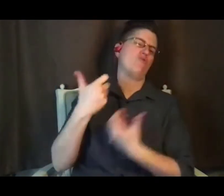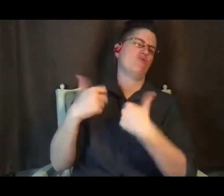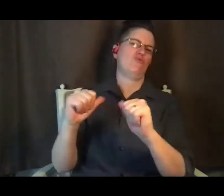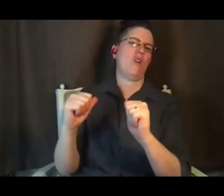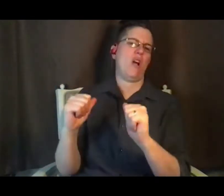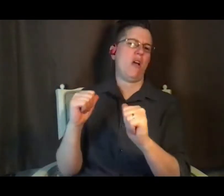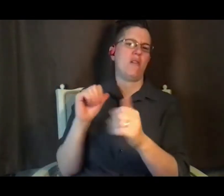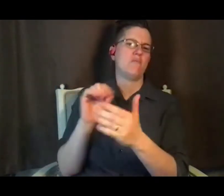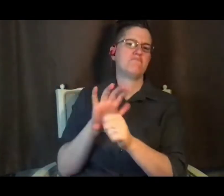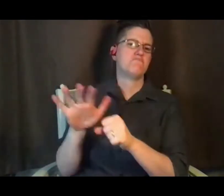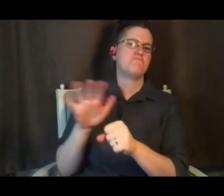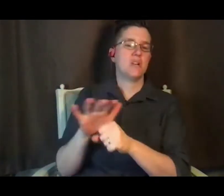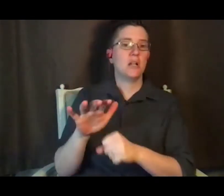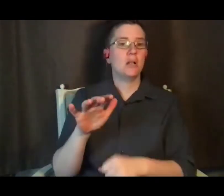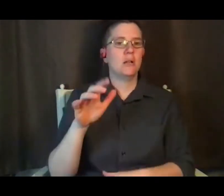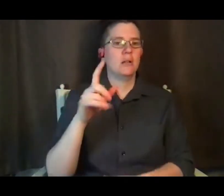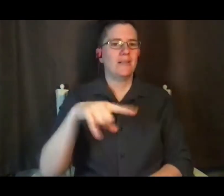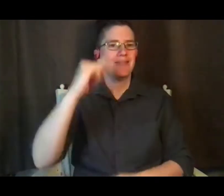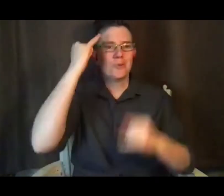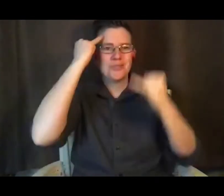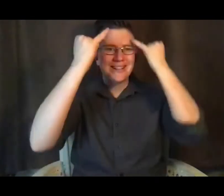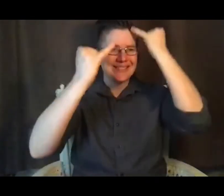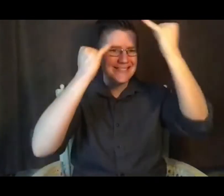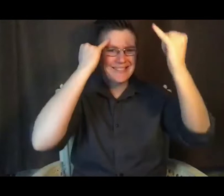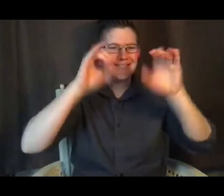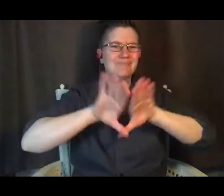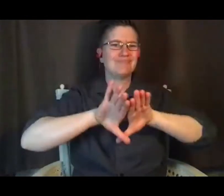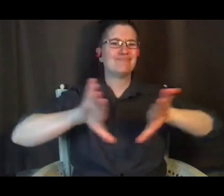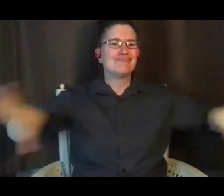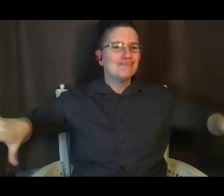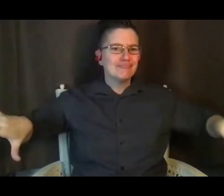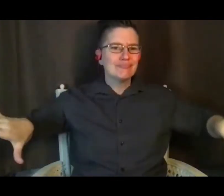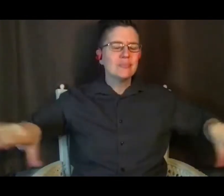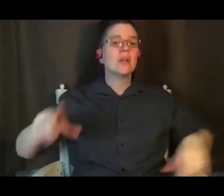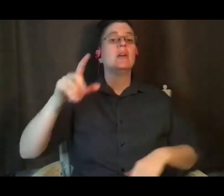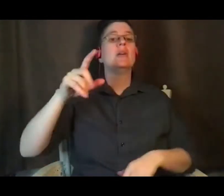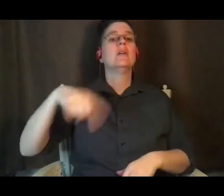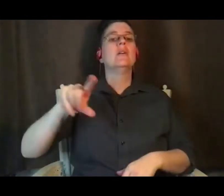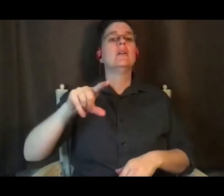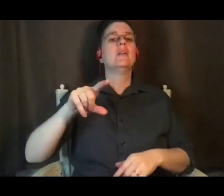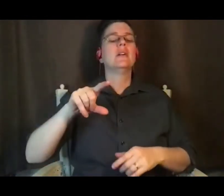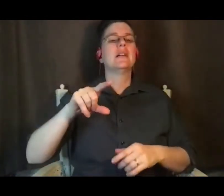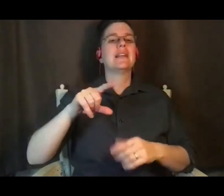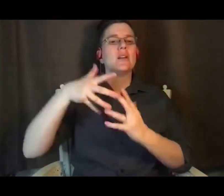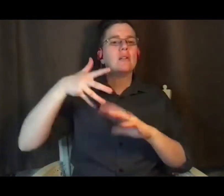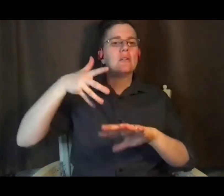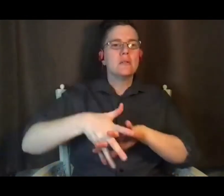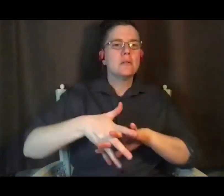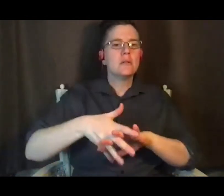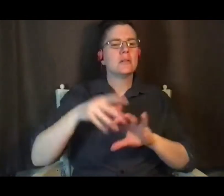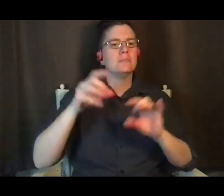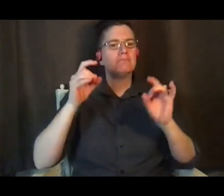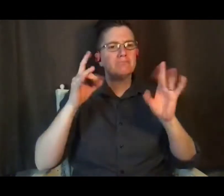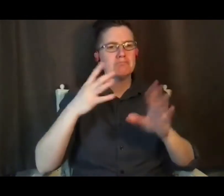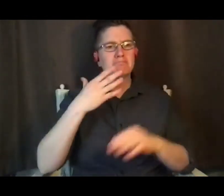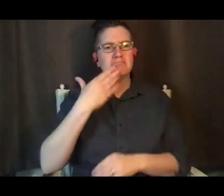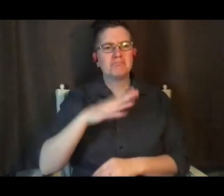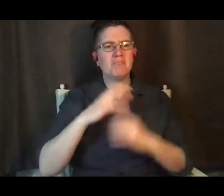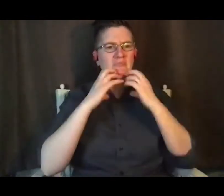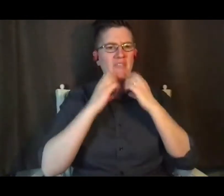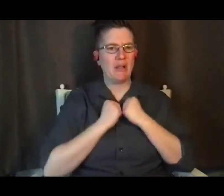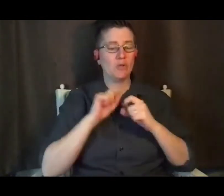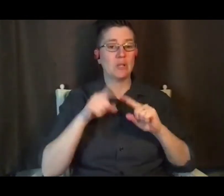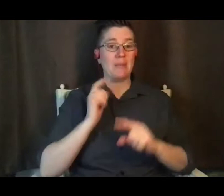ideas are all rooted in much more insidious and dangerous values about our lives about our bodies